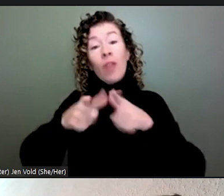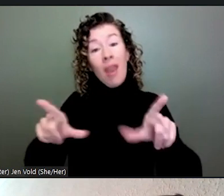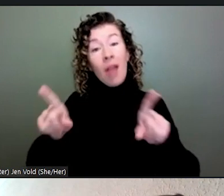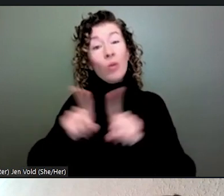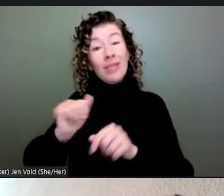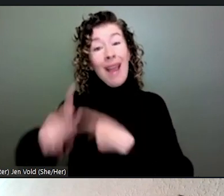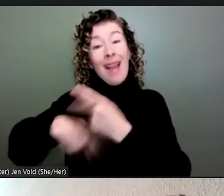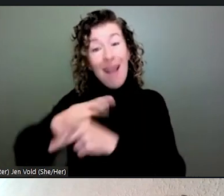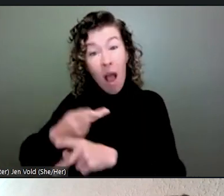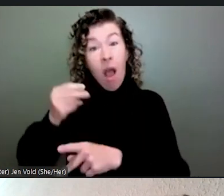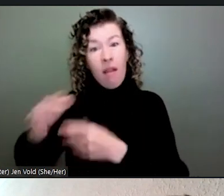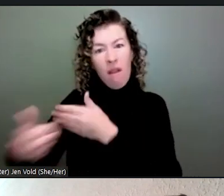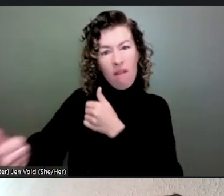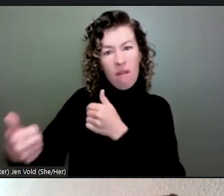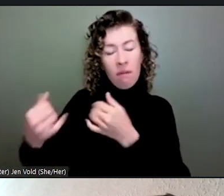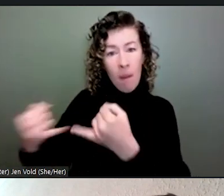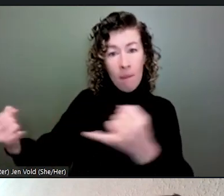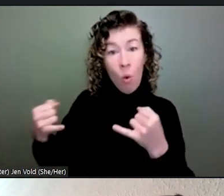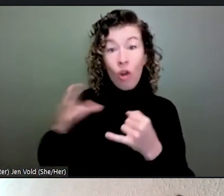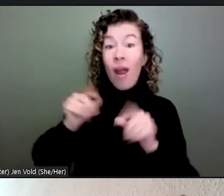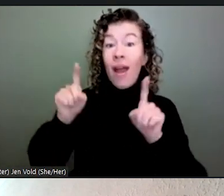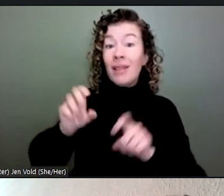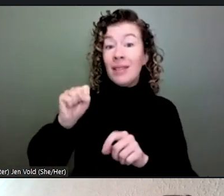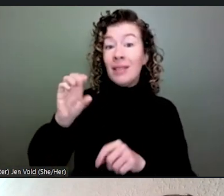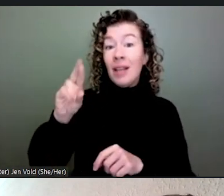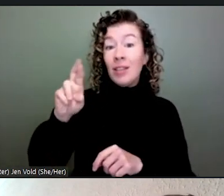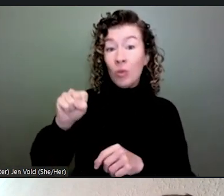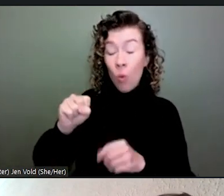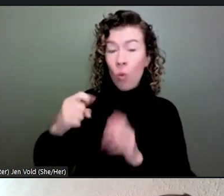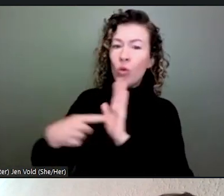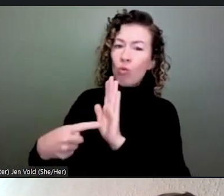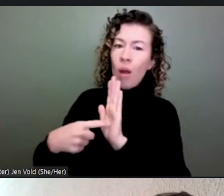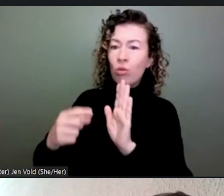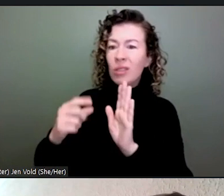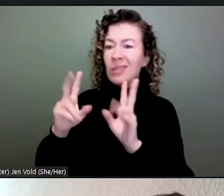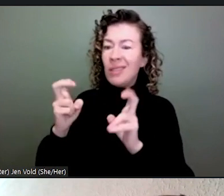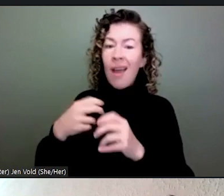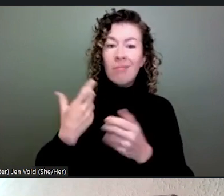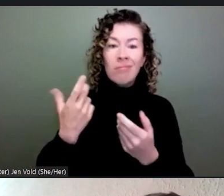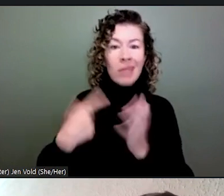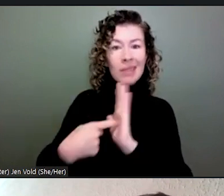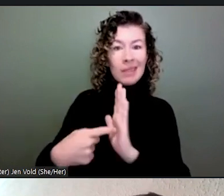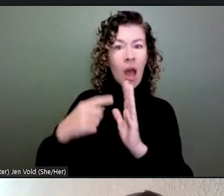And that the test scores in these cases represent a kind of sign that's to be decoded by other parties,